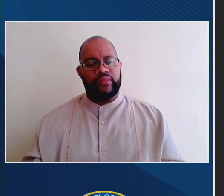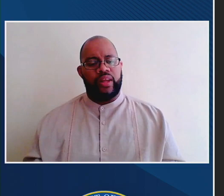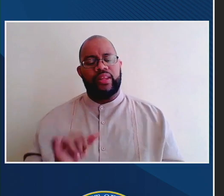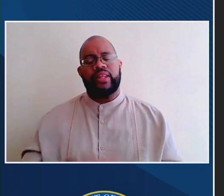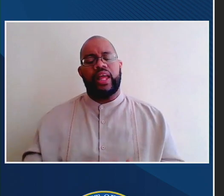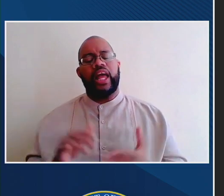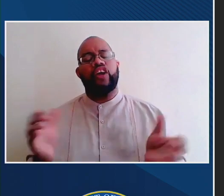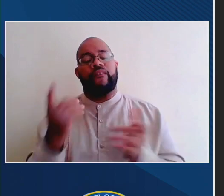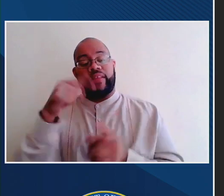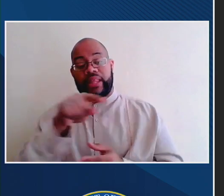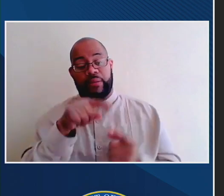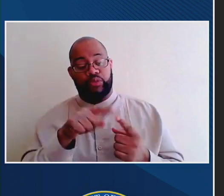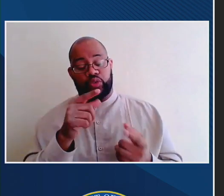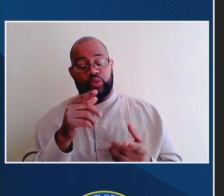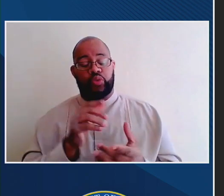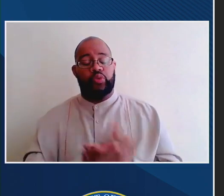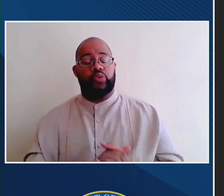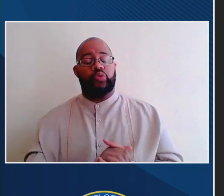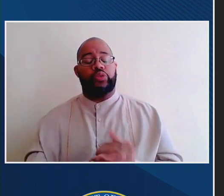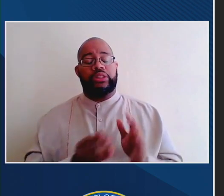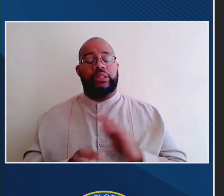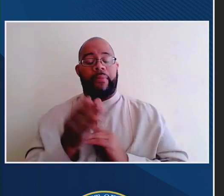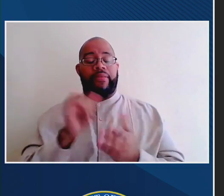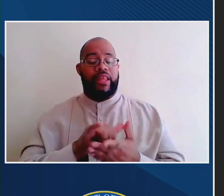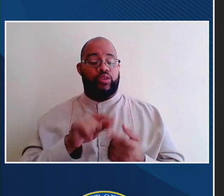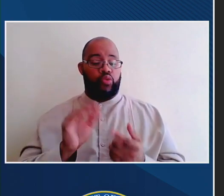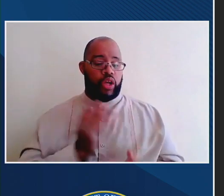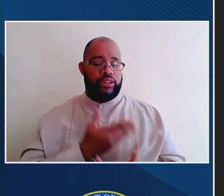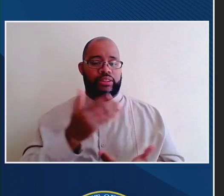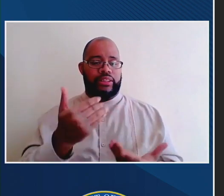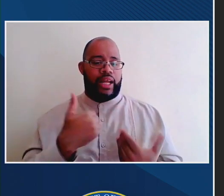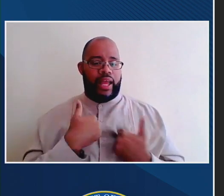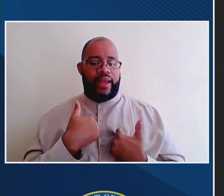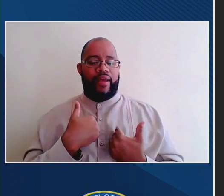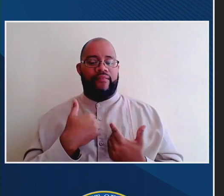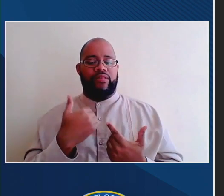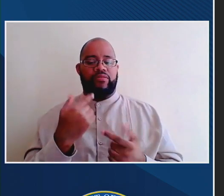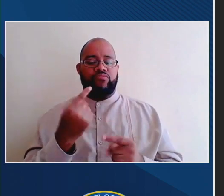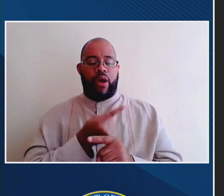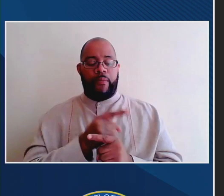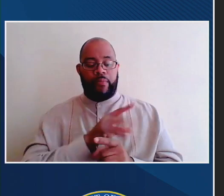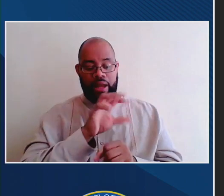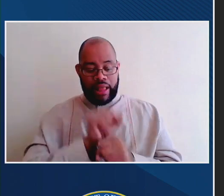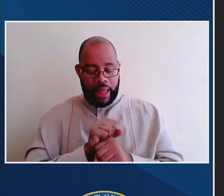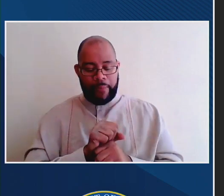to submit that to us so that if they have a proper claim, it will be processed.